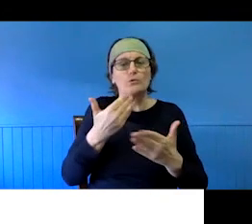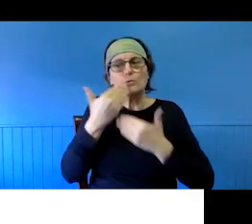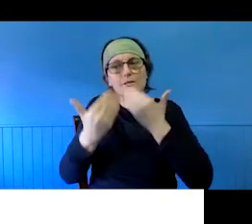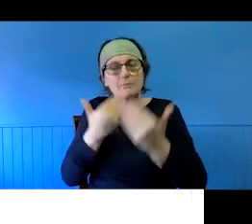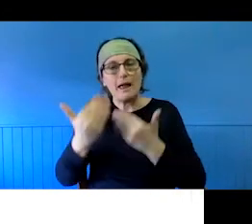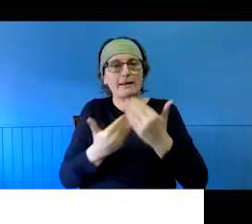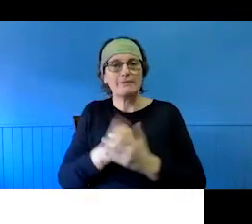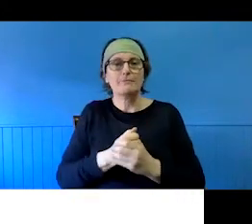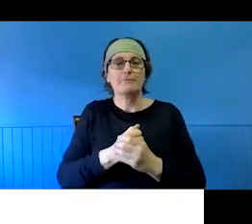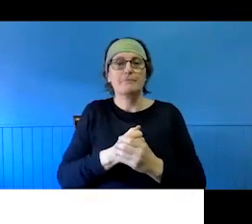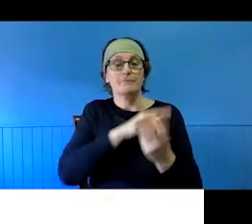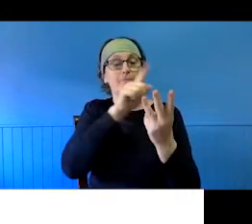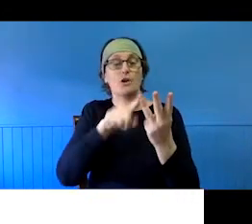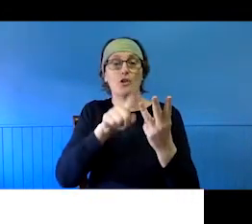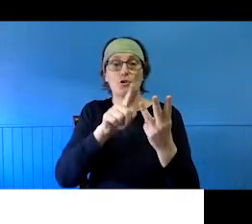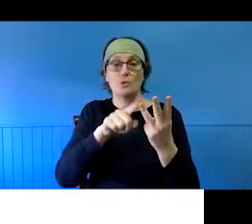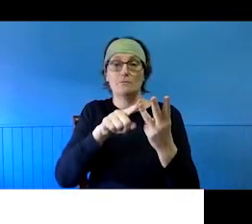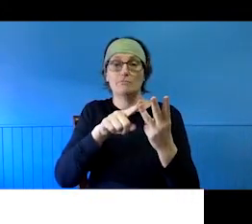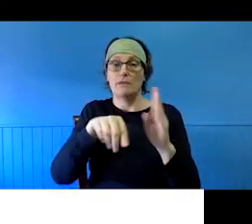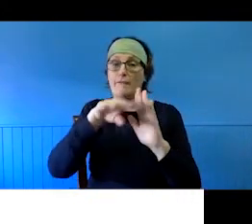Have a protocol for starting your teaching sessions.